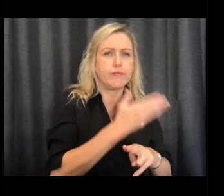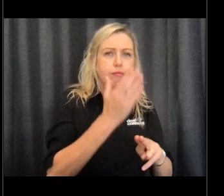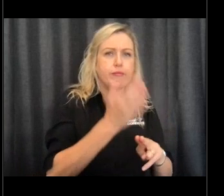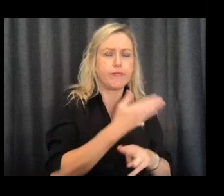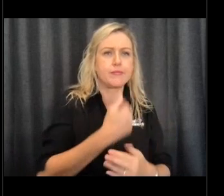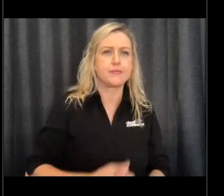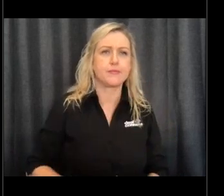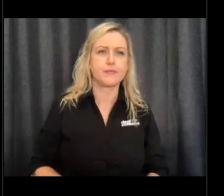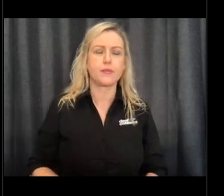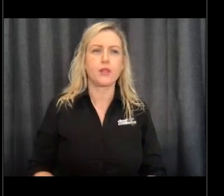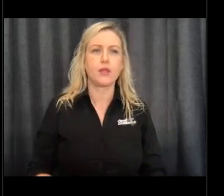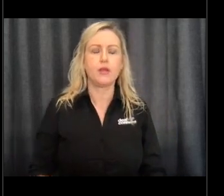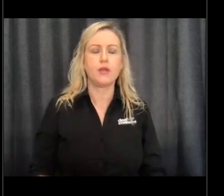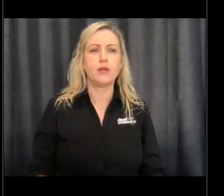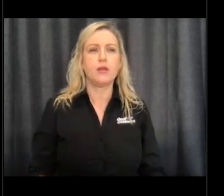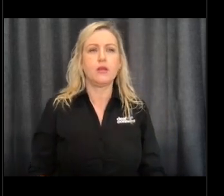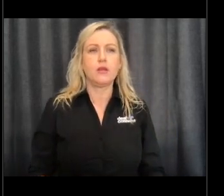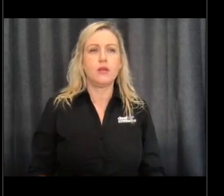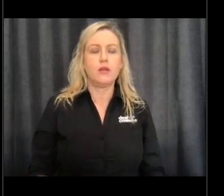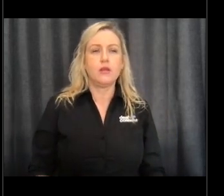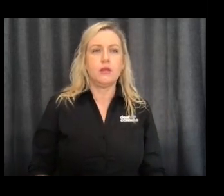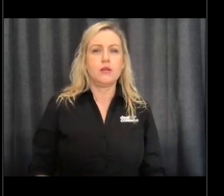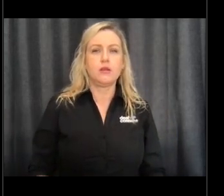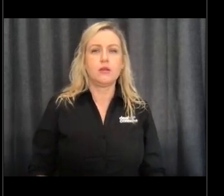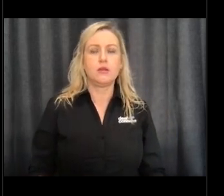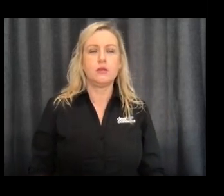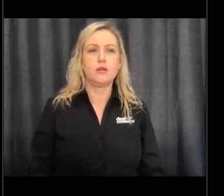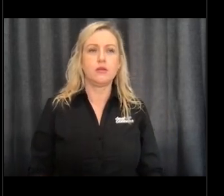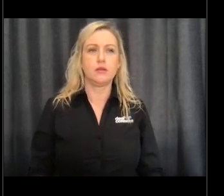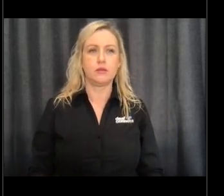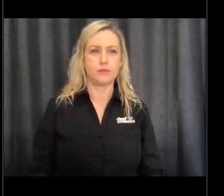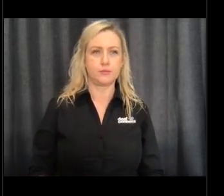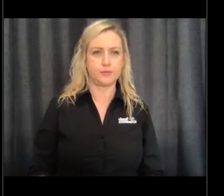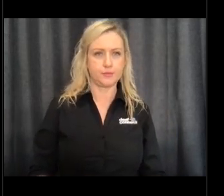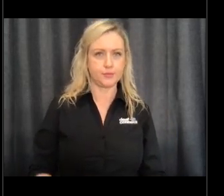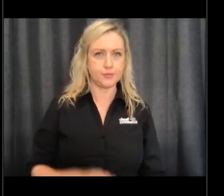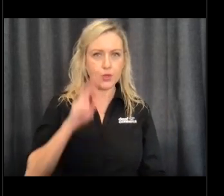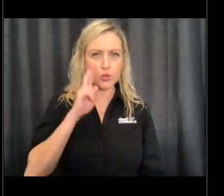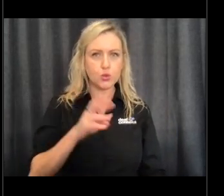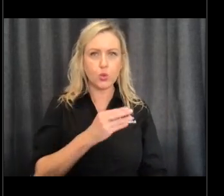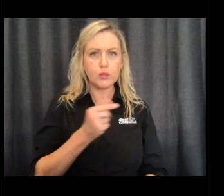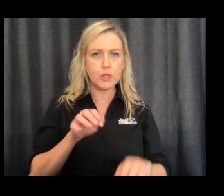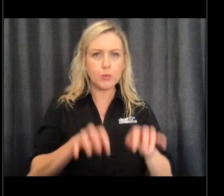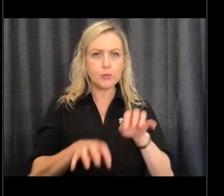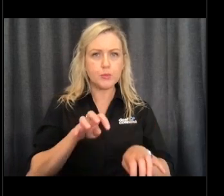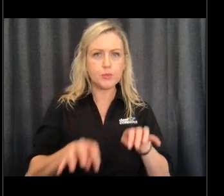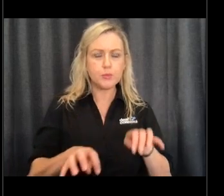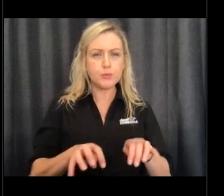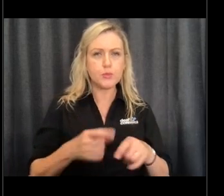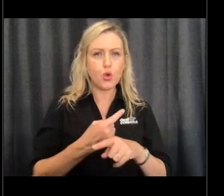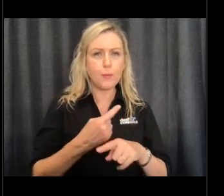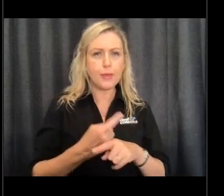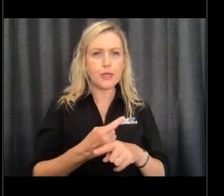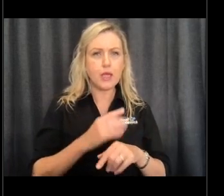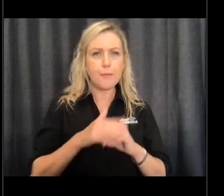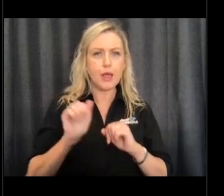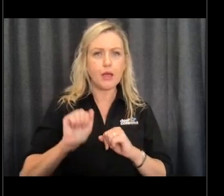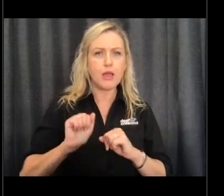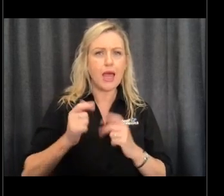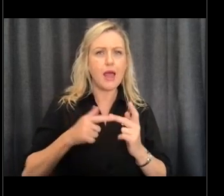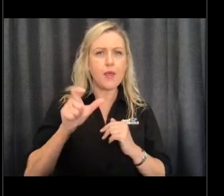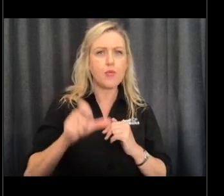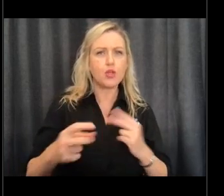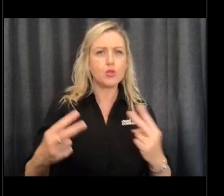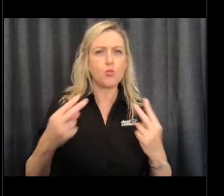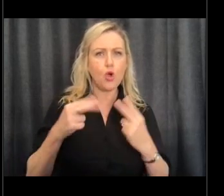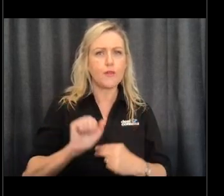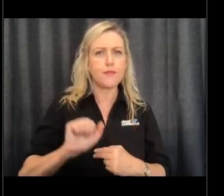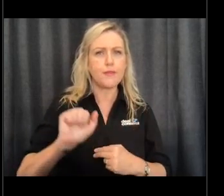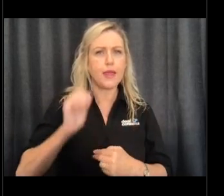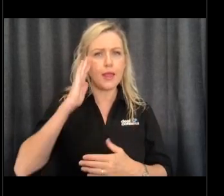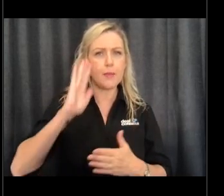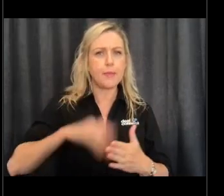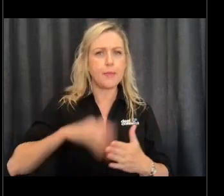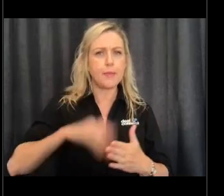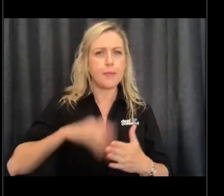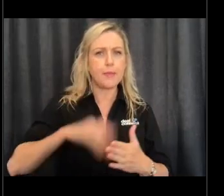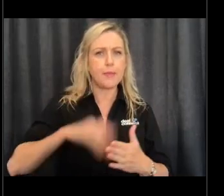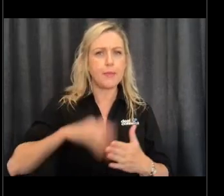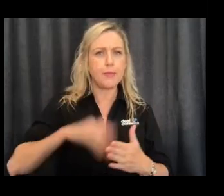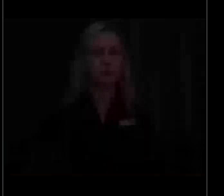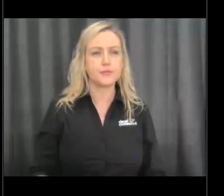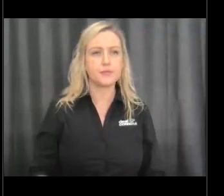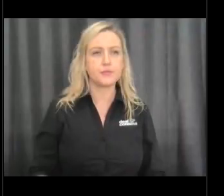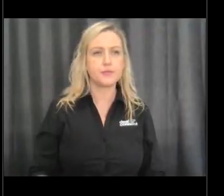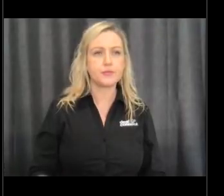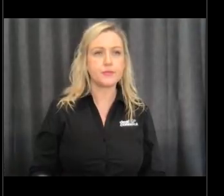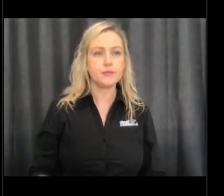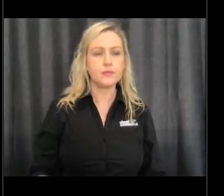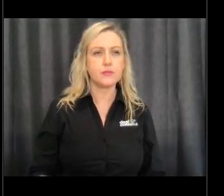Someone is writing into us sharing their experience where people have an unreleased mortgage,